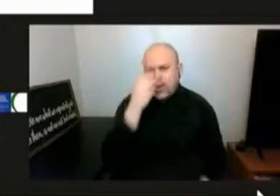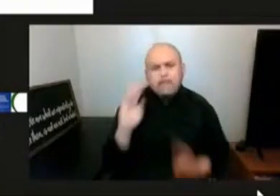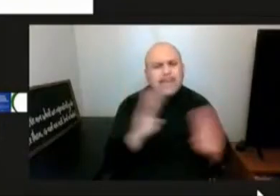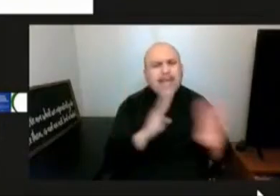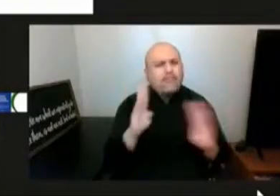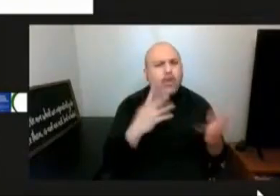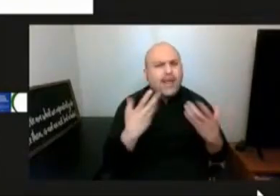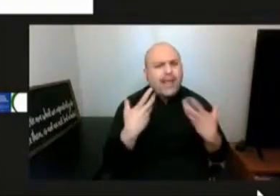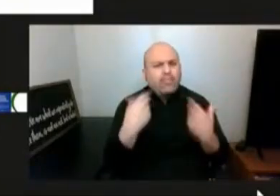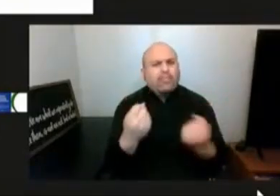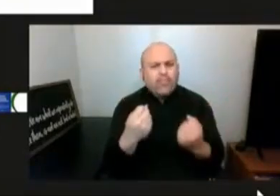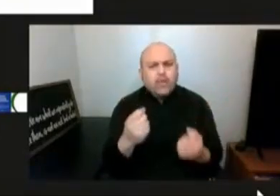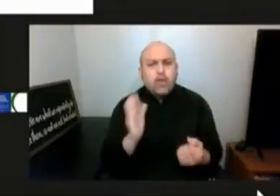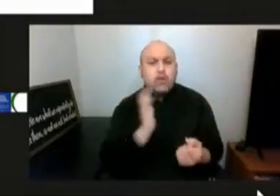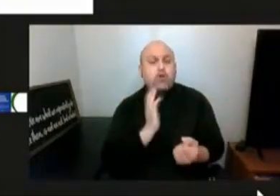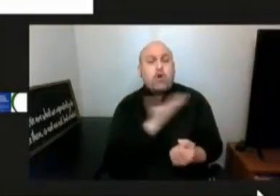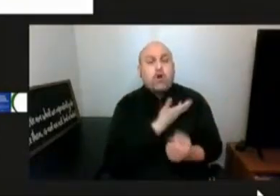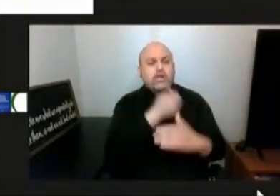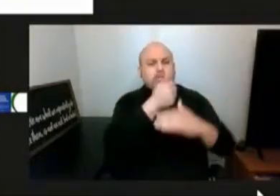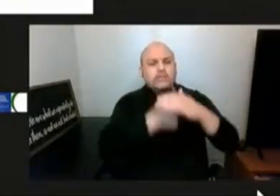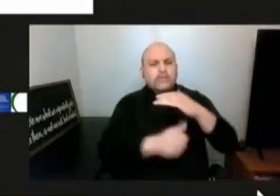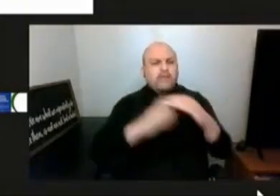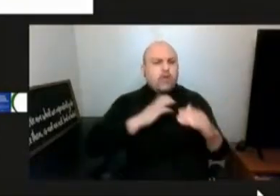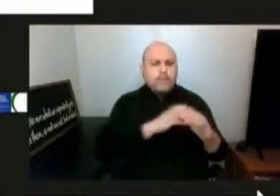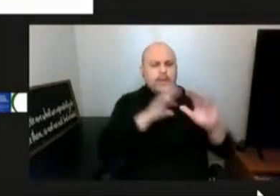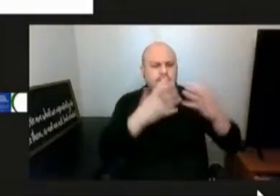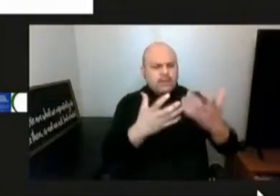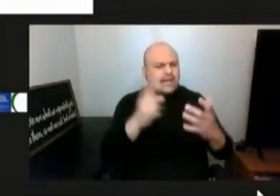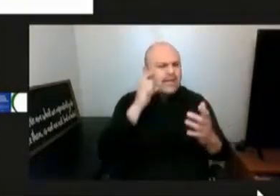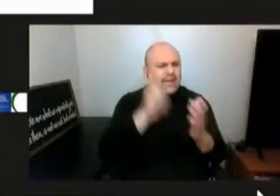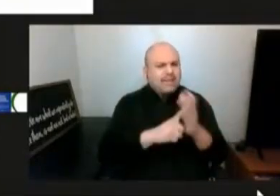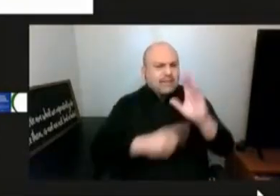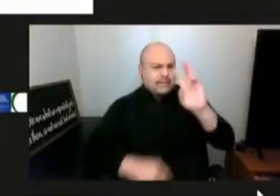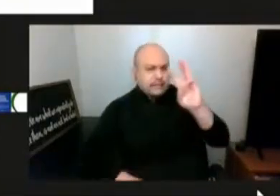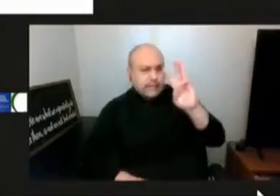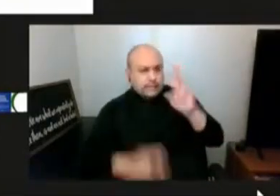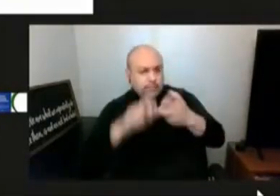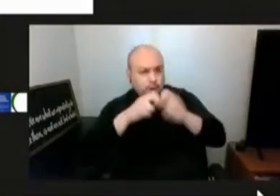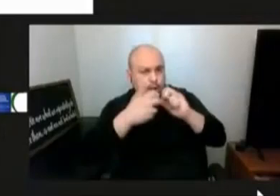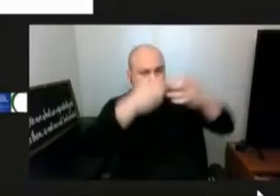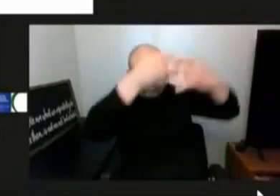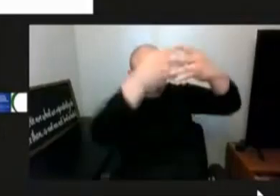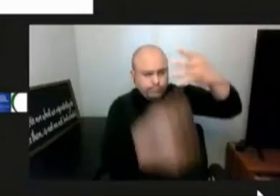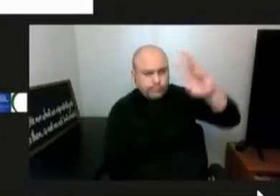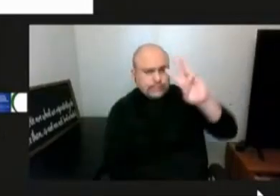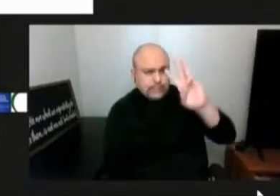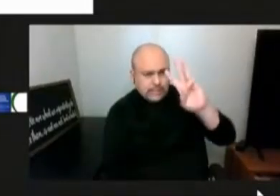Our subcommittee identified six problems and ensuing recommendations.